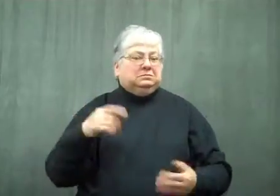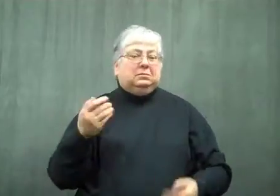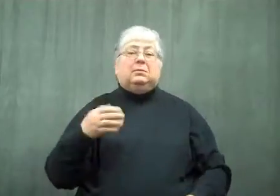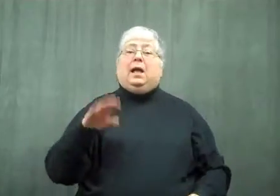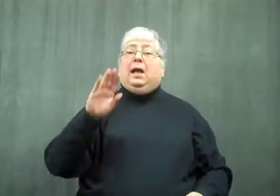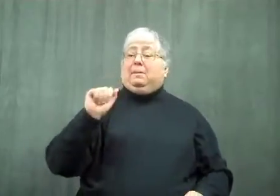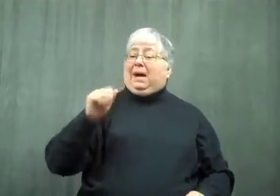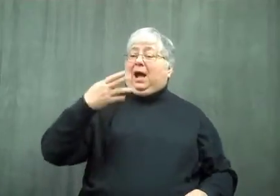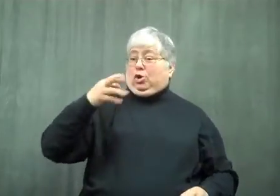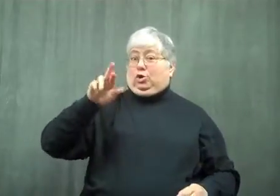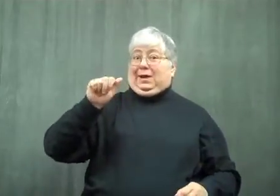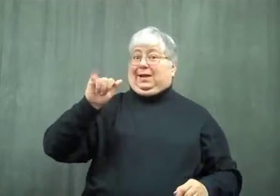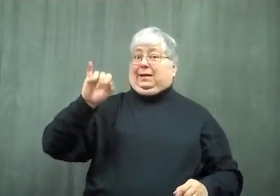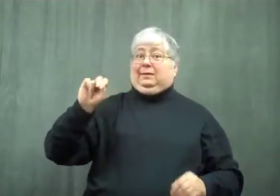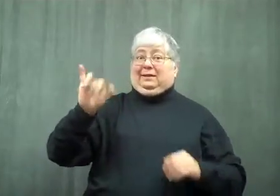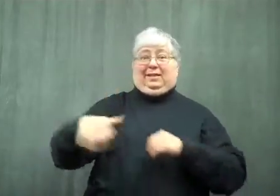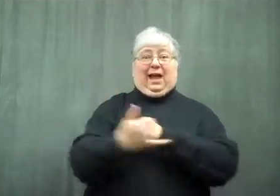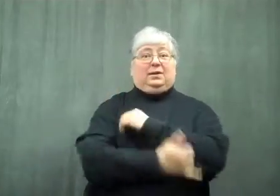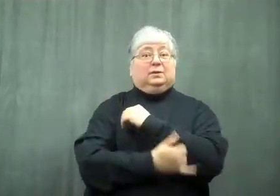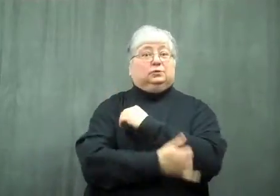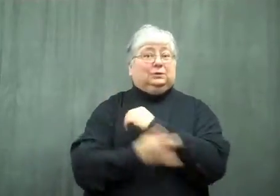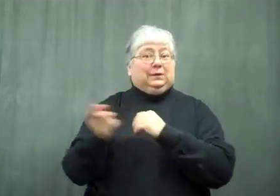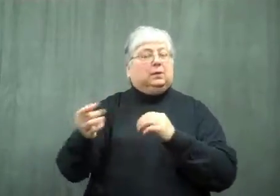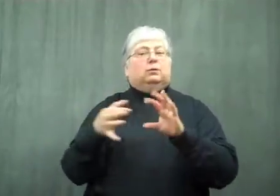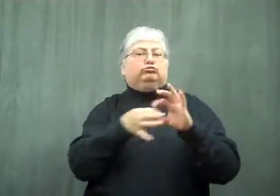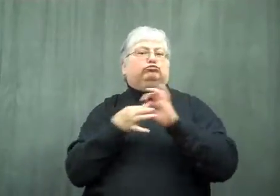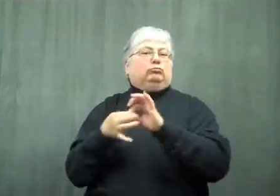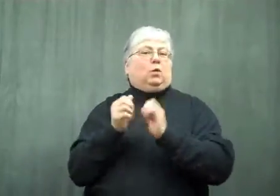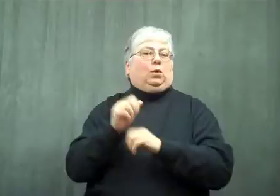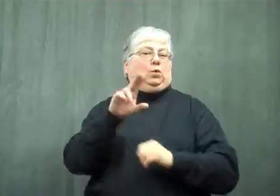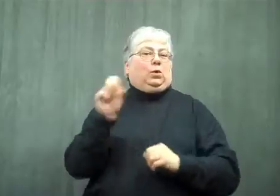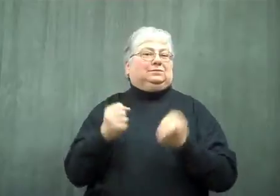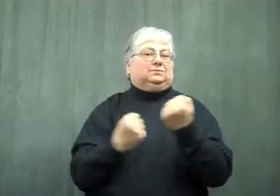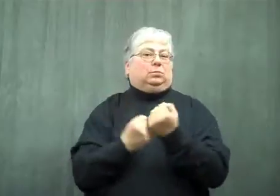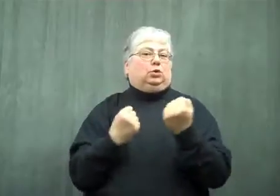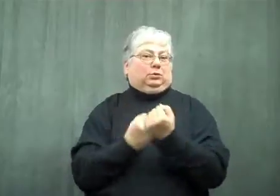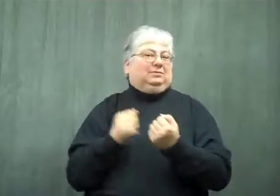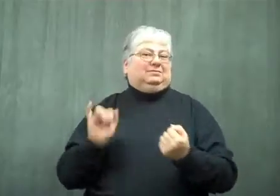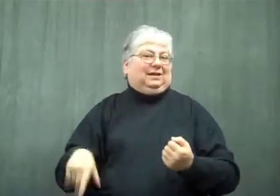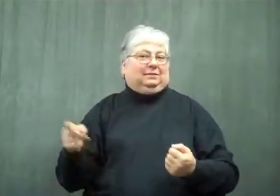Bahrain is an ally of the U.S.